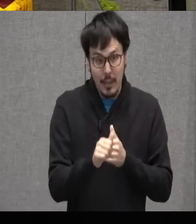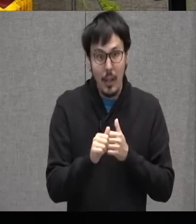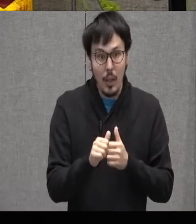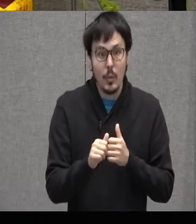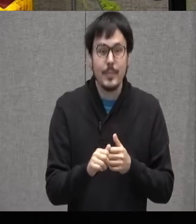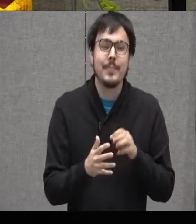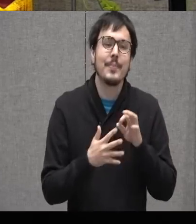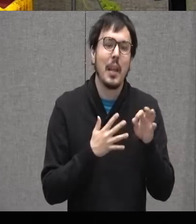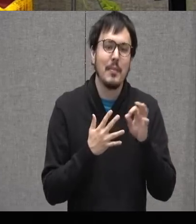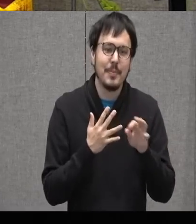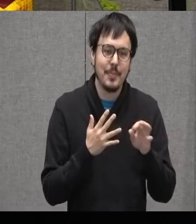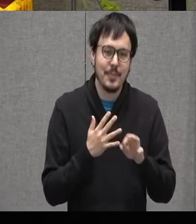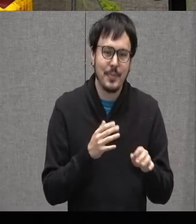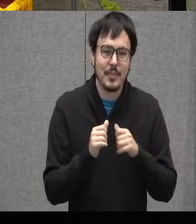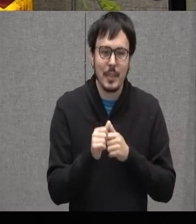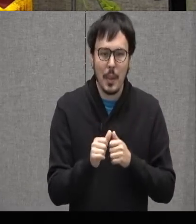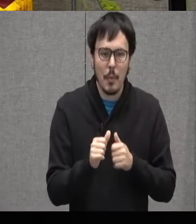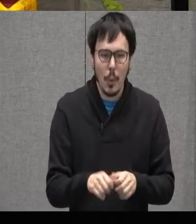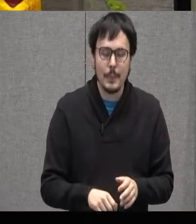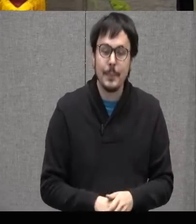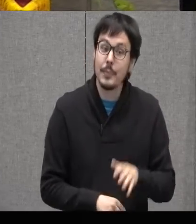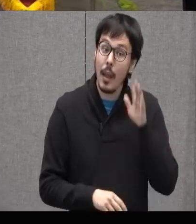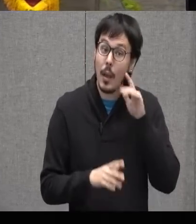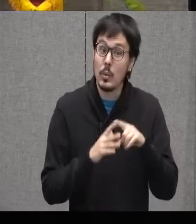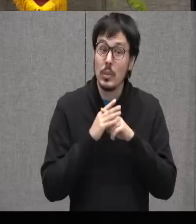Today, I'm gonna start with our number of the day.